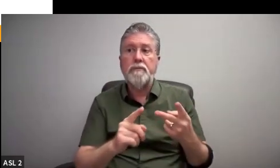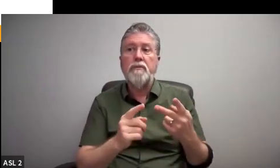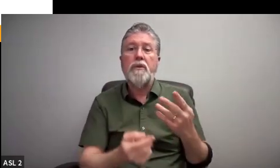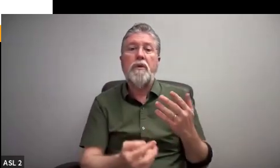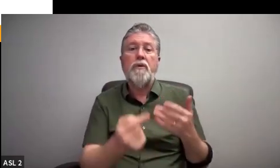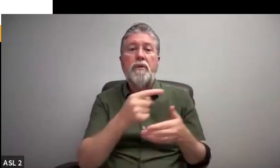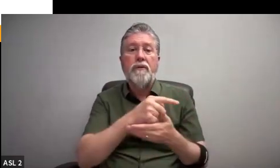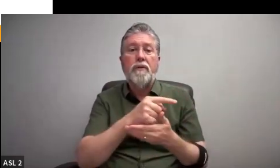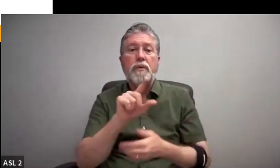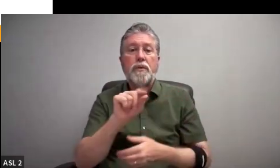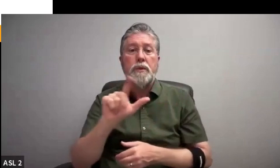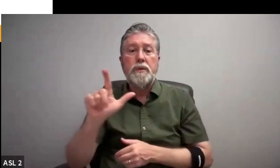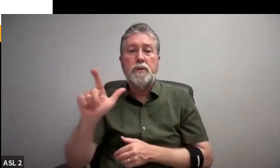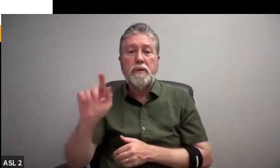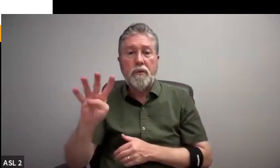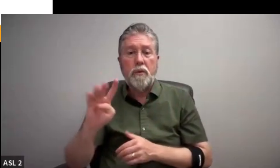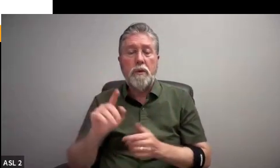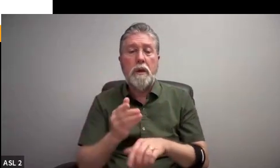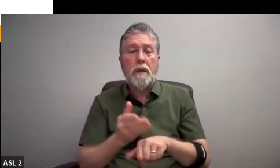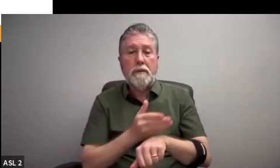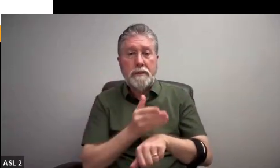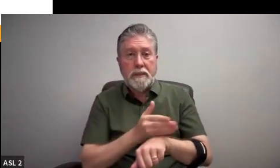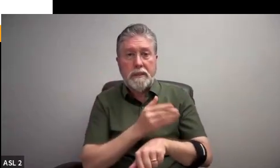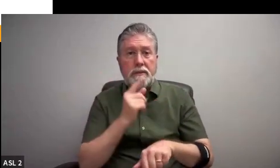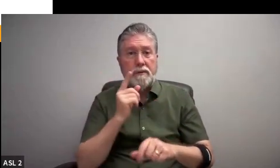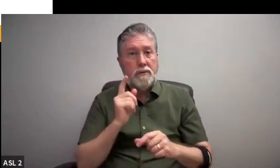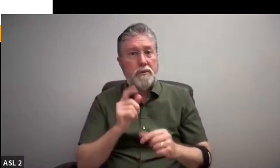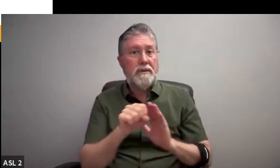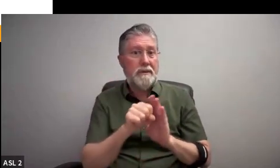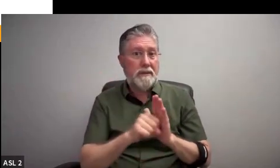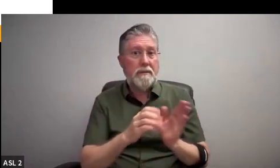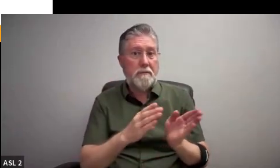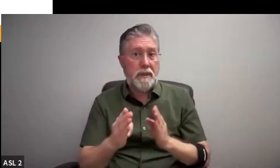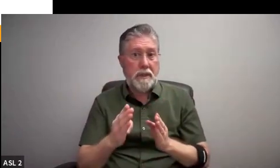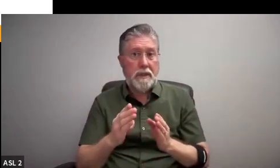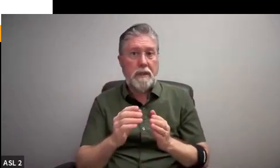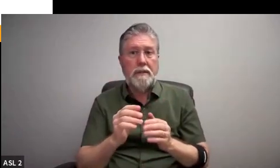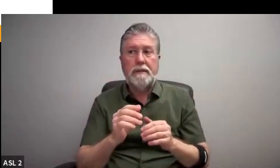updates to the state plan on aging guidance and the corrective action plan, or CAP,